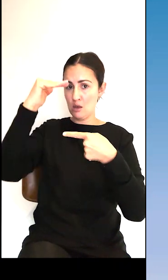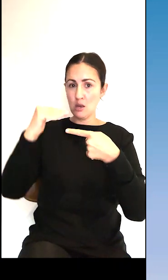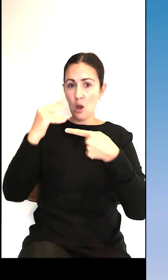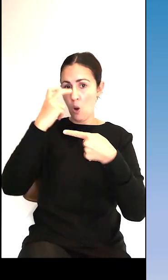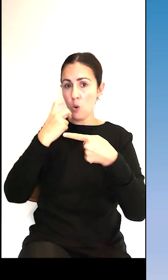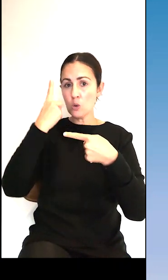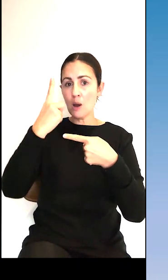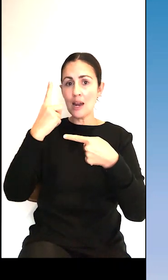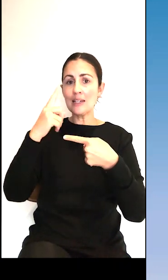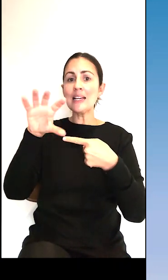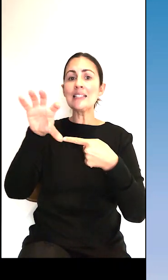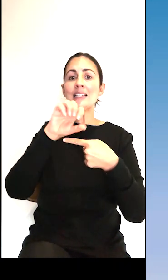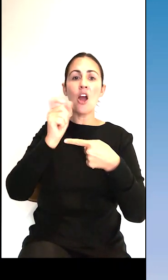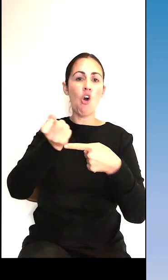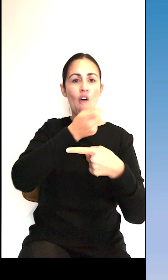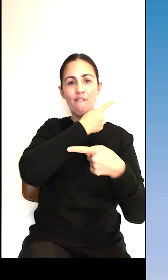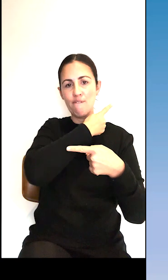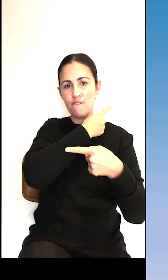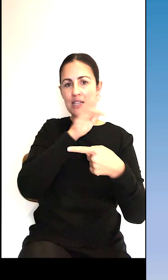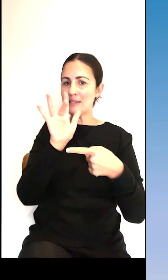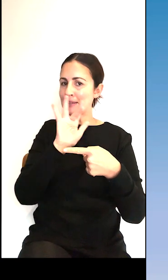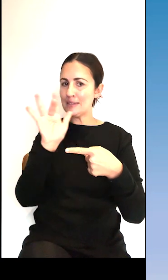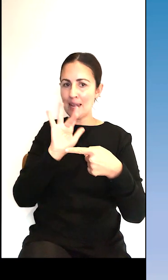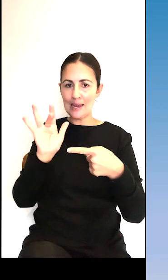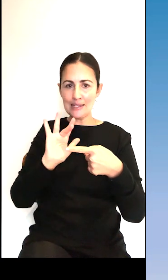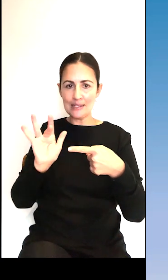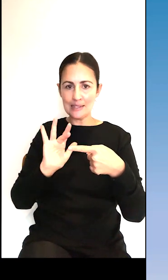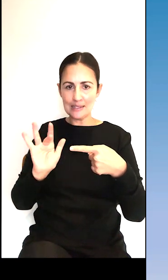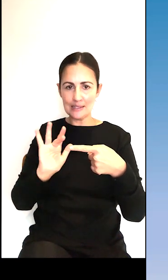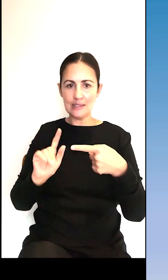So you could remove older documents and then re-upload the most current version.